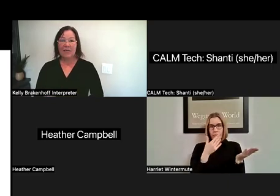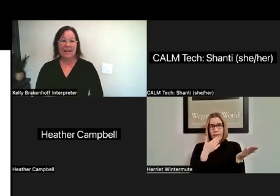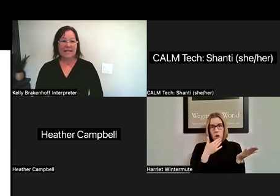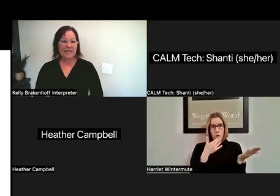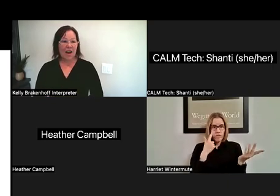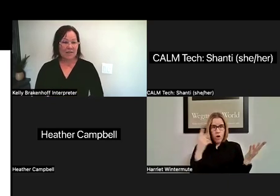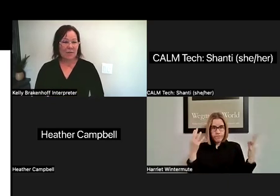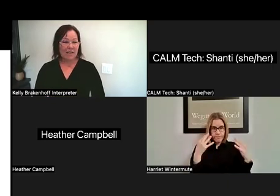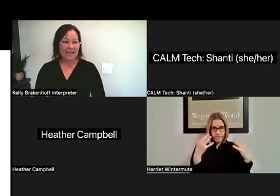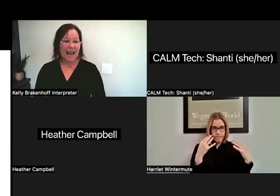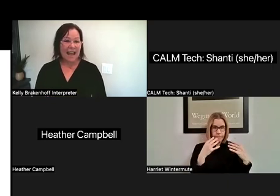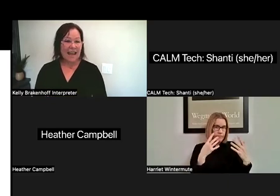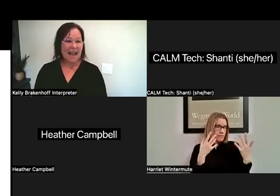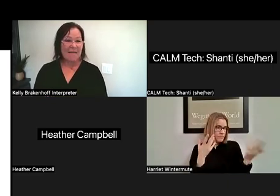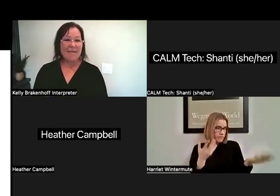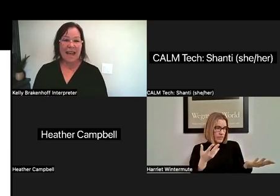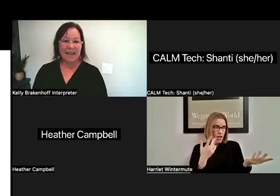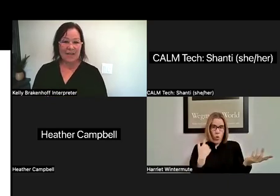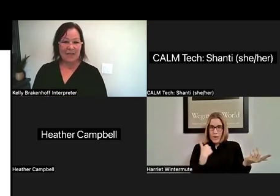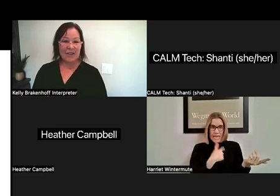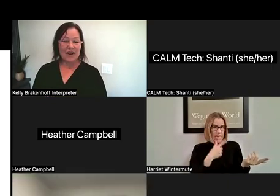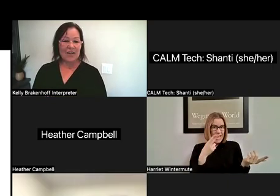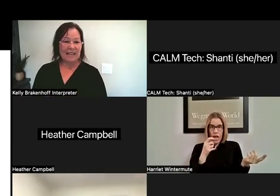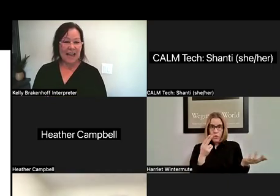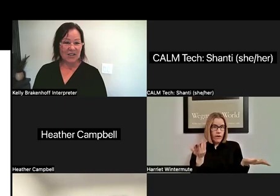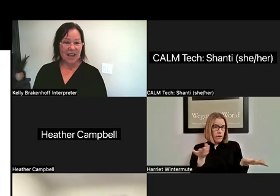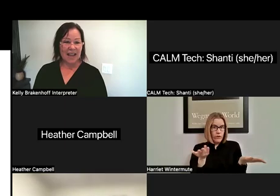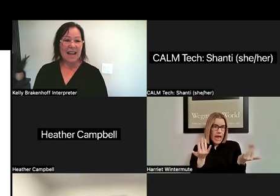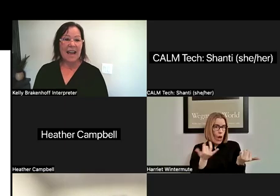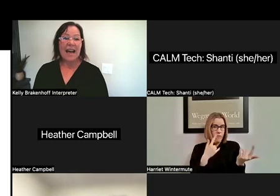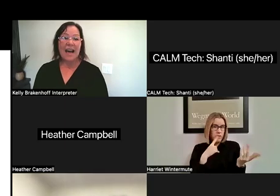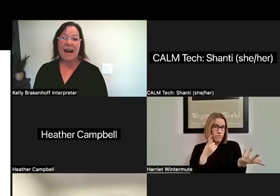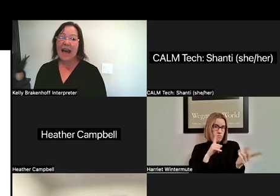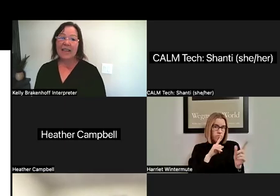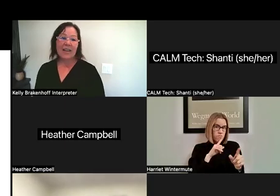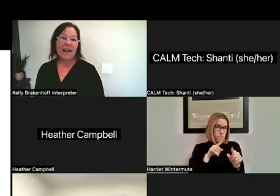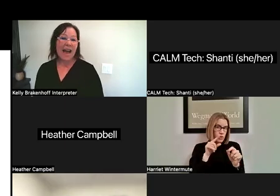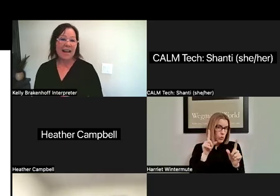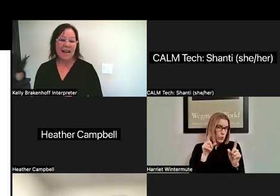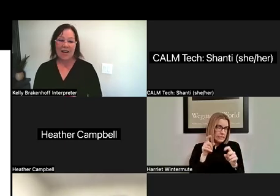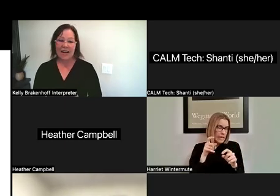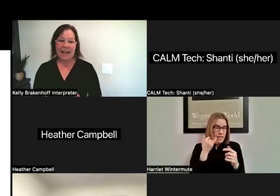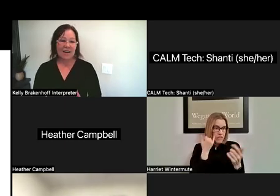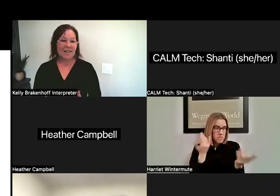wanted to talk to you about today. Thank you for your attention. Heather and I are here